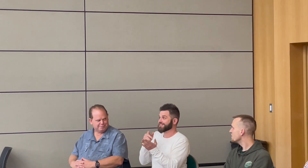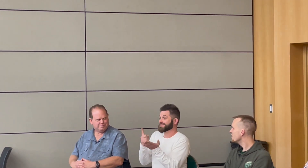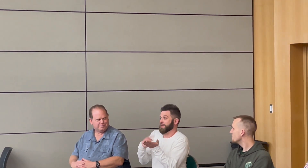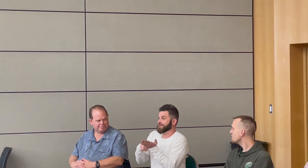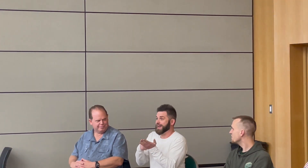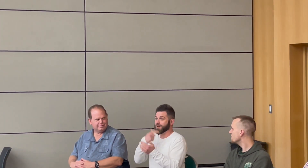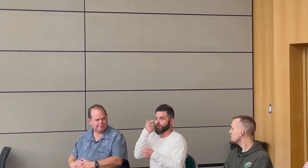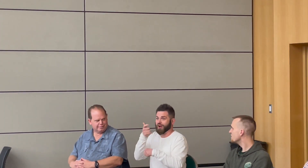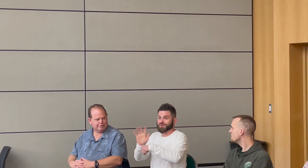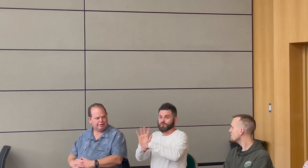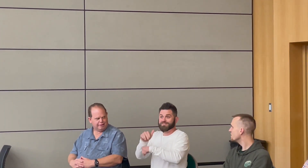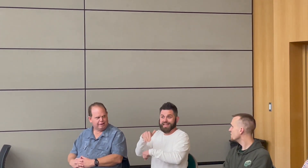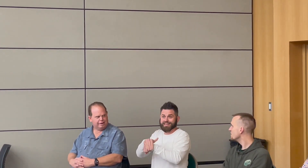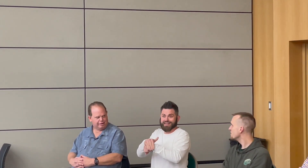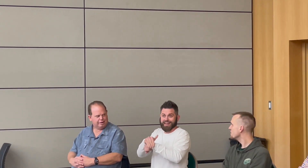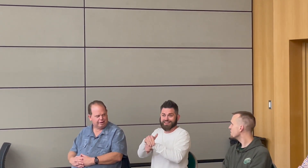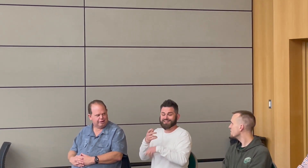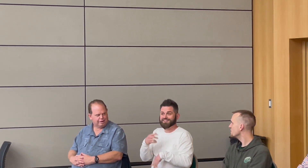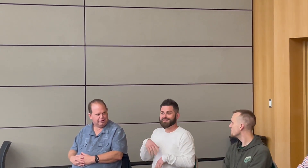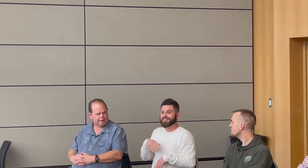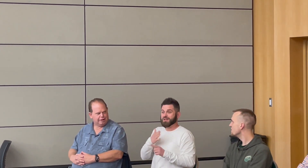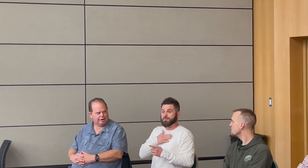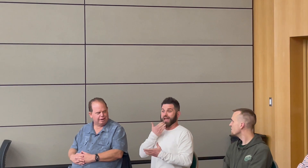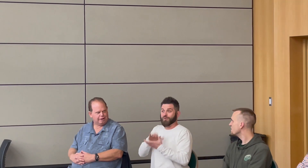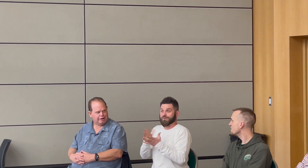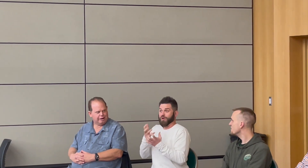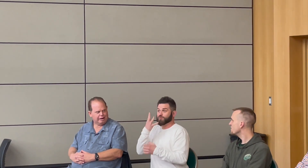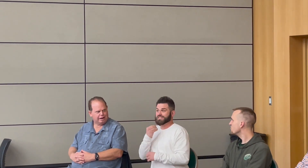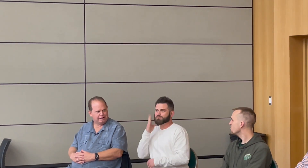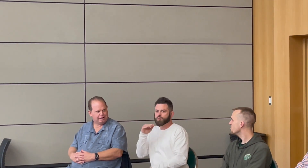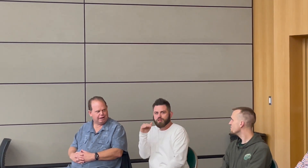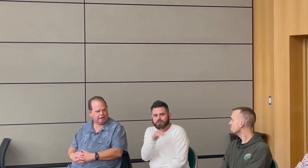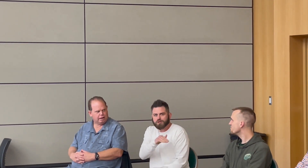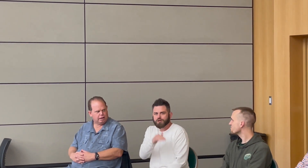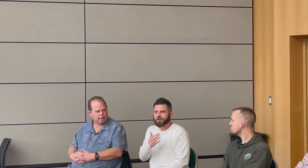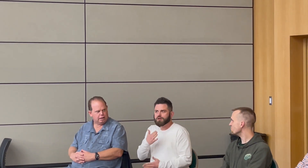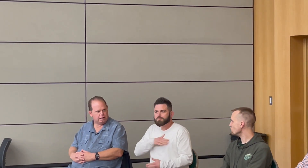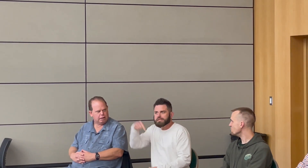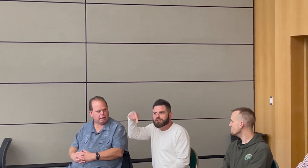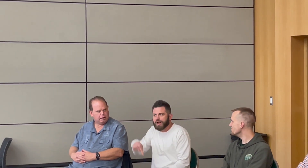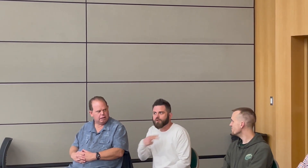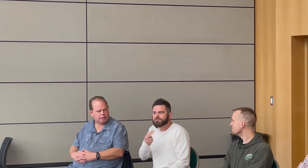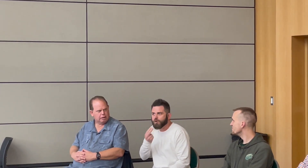my biggest Pro sometimes I watch movies at night and my wife wants to sleep and she'll be like hey